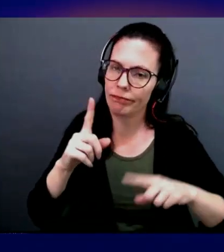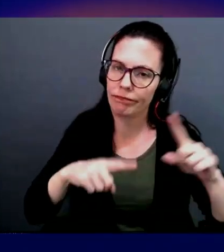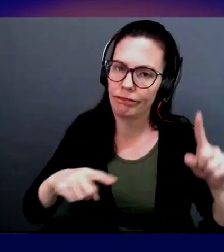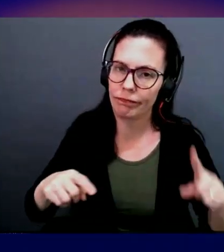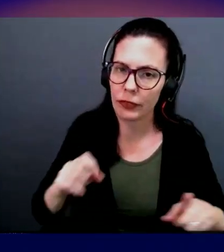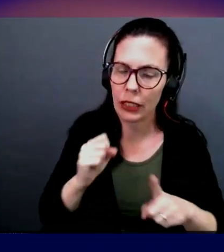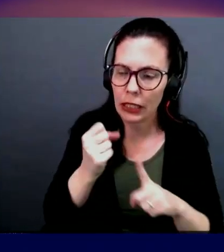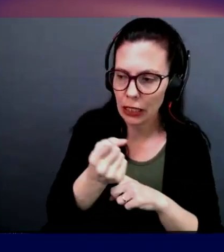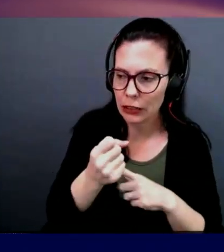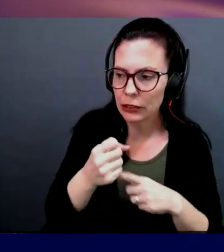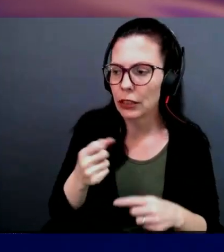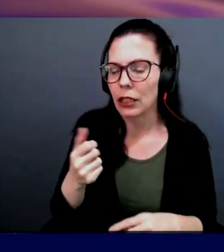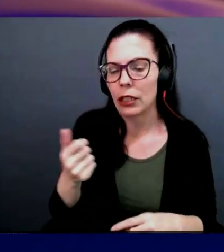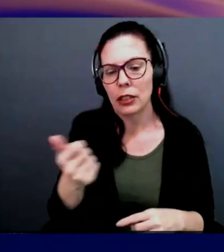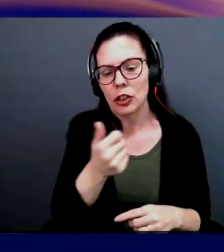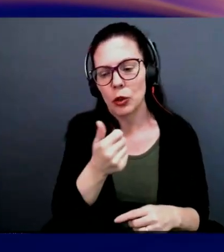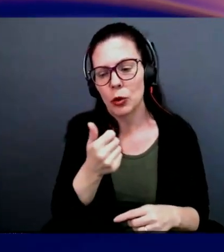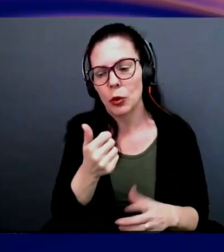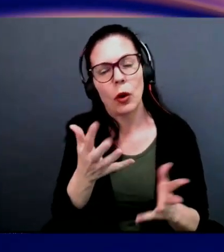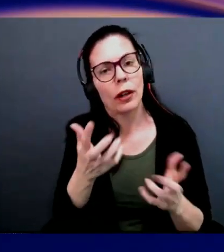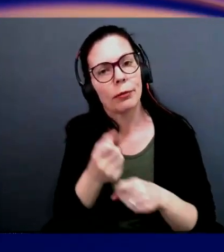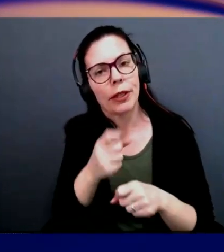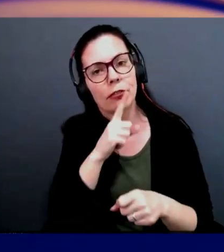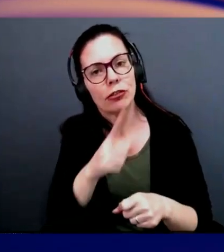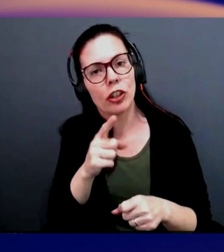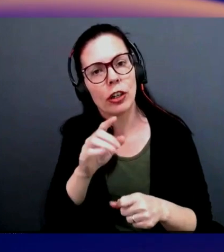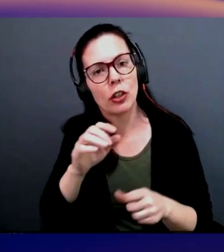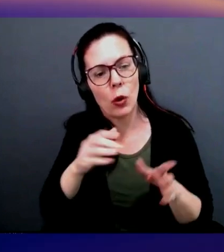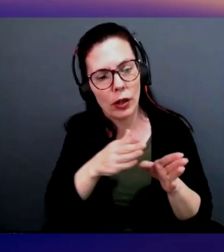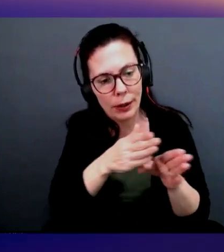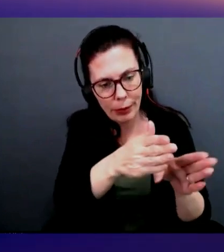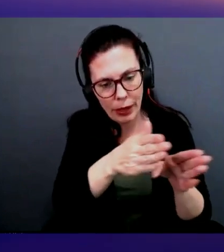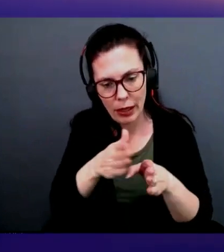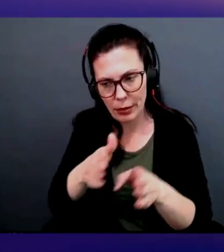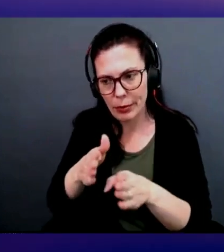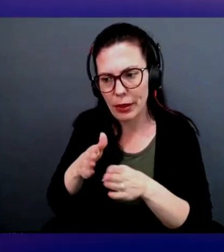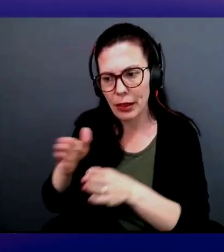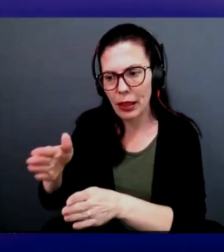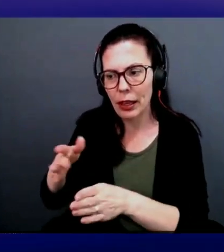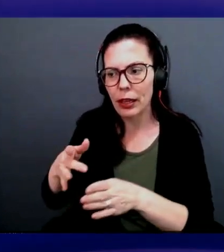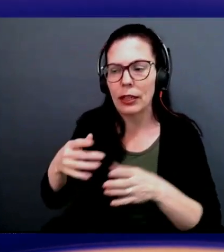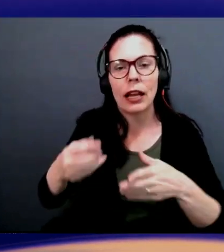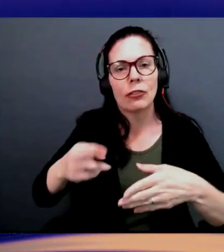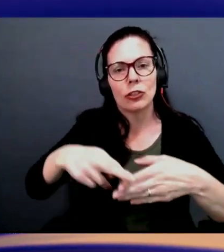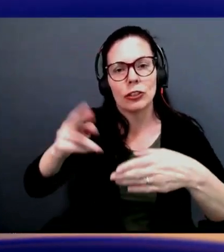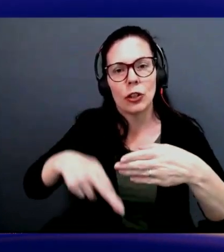you want to make sure that your pipeline is producing an output that can be used for the further analysis